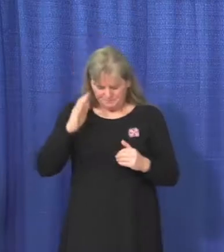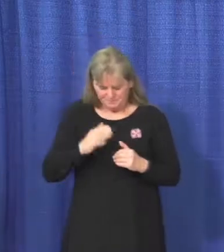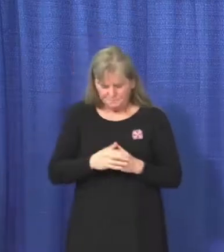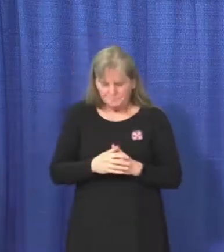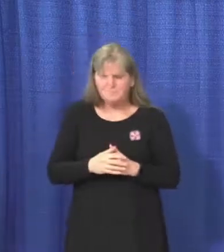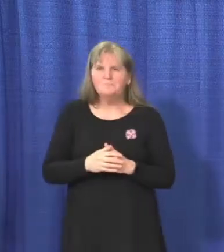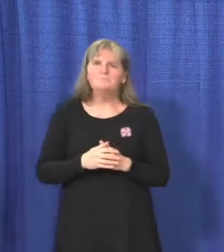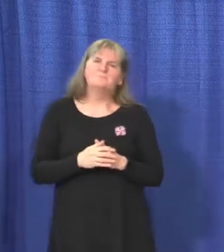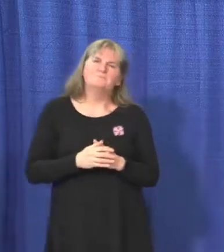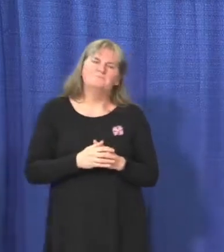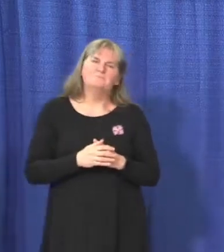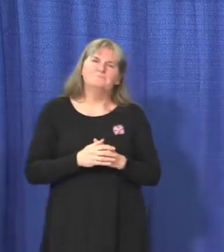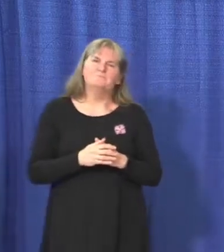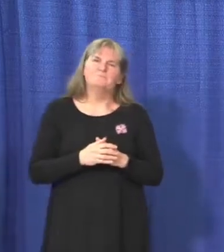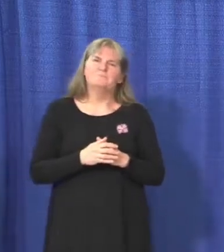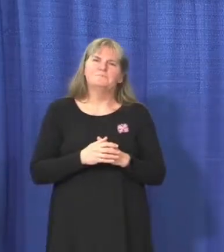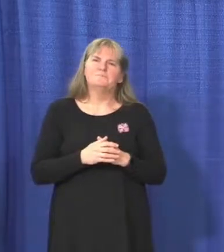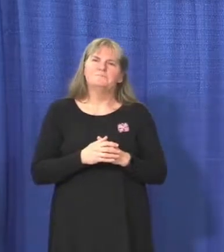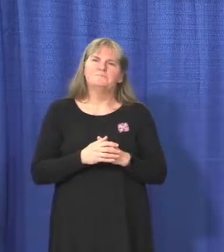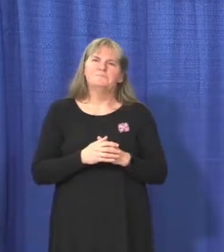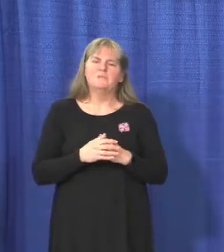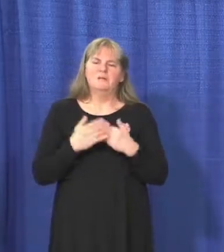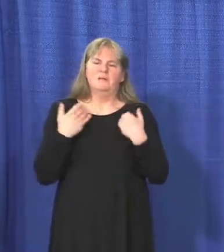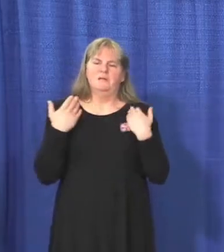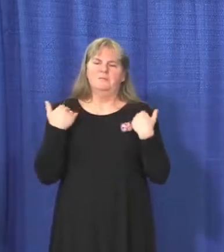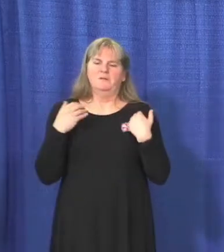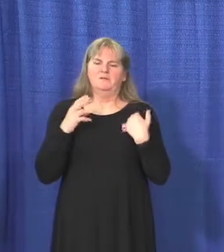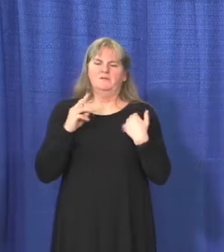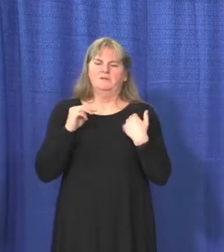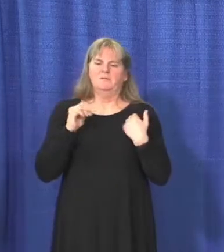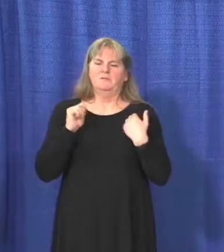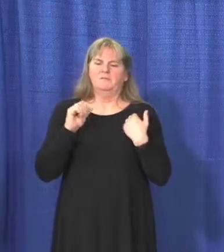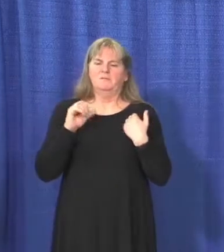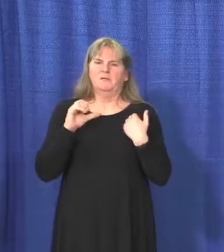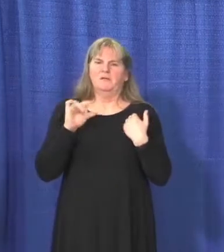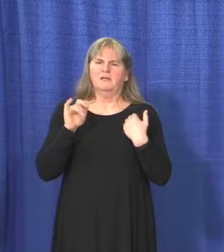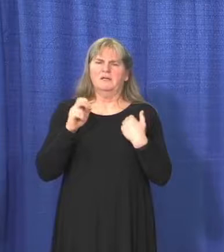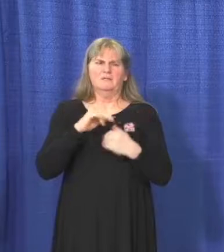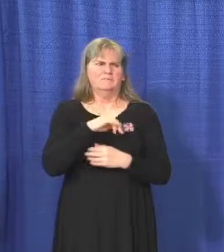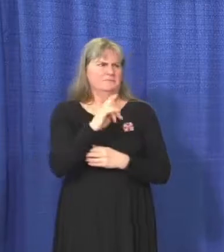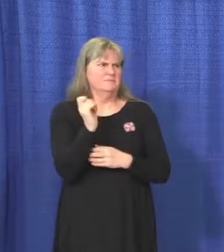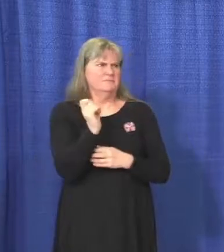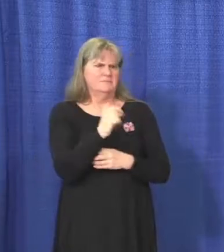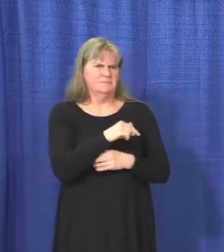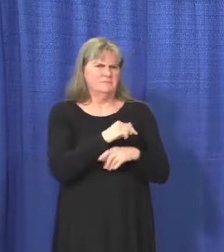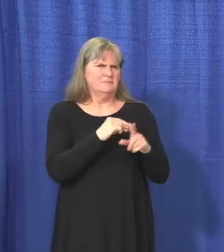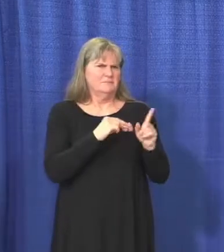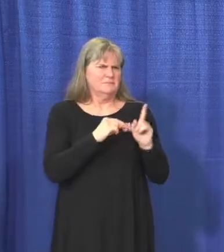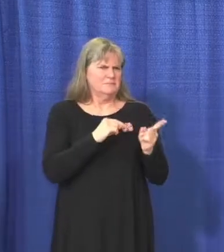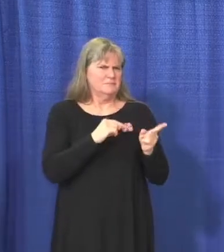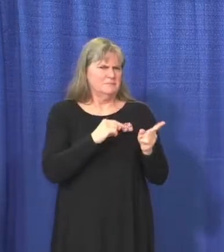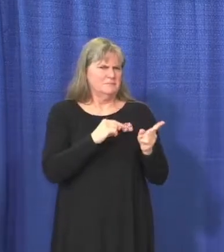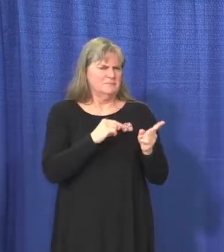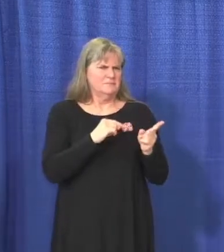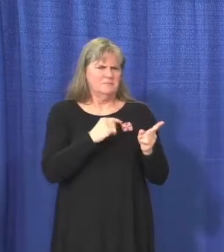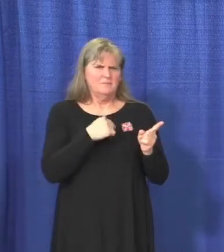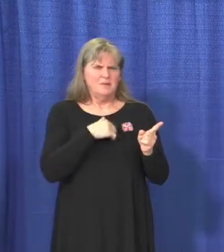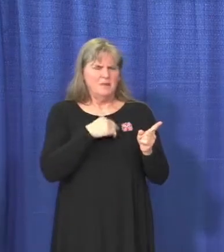is for minister McLean. Cut out a little bit. Maybe you said it but I didn't hear it they are any of the